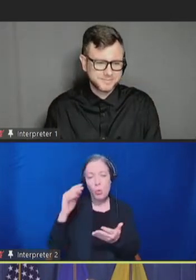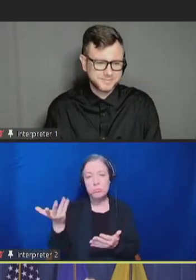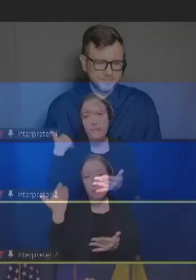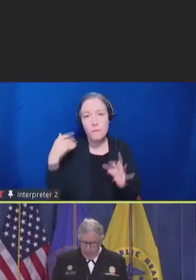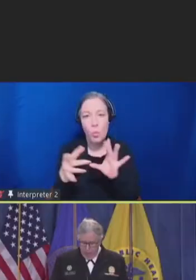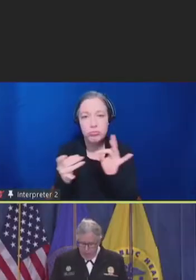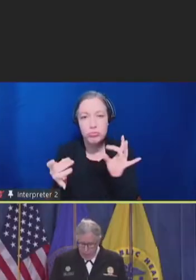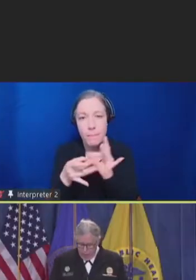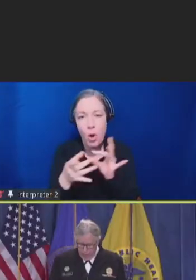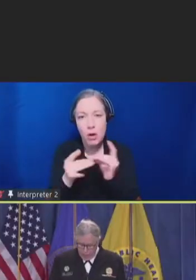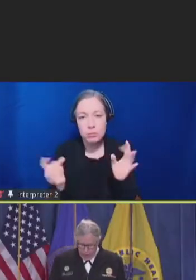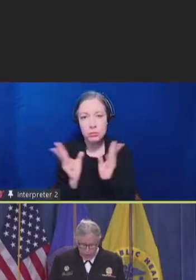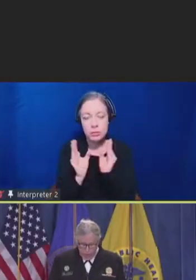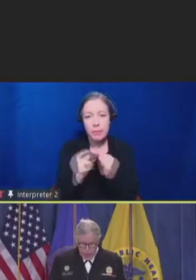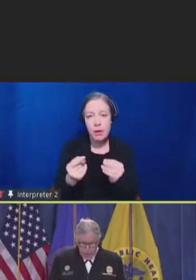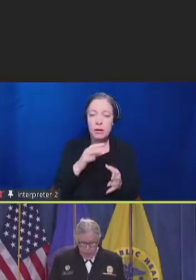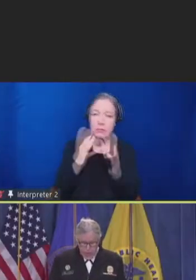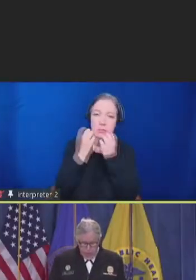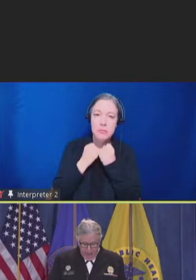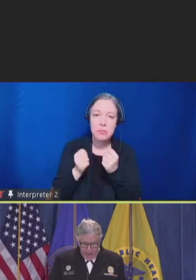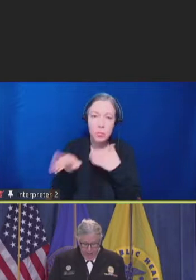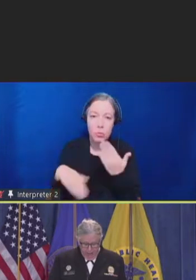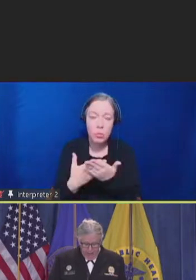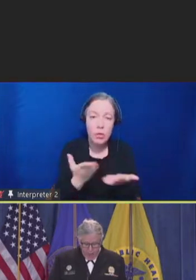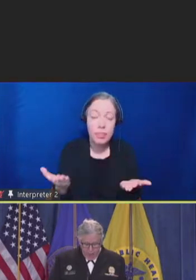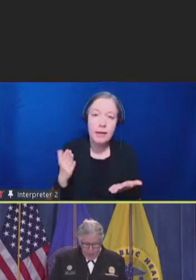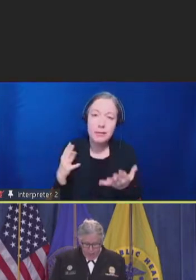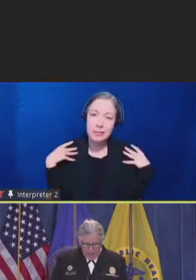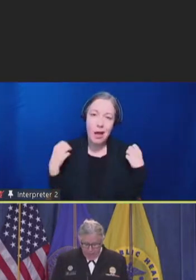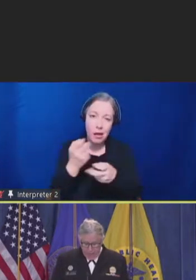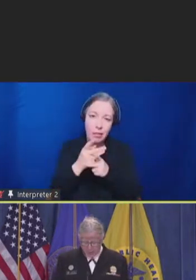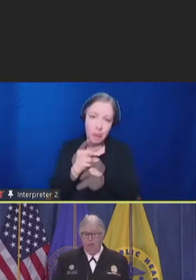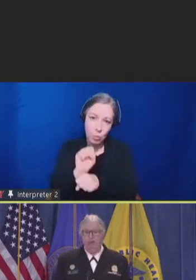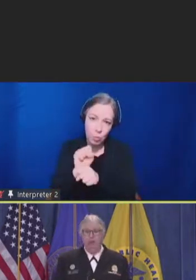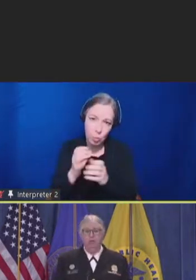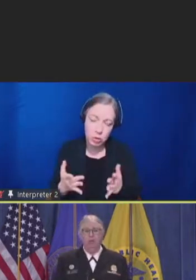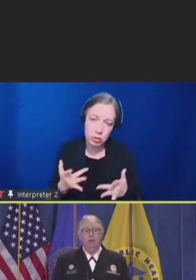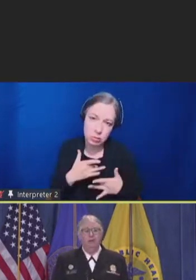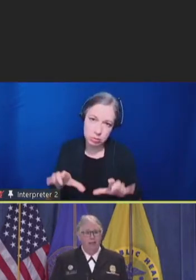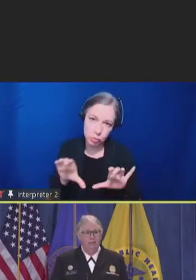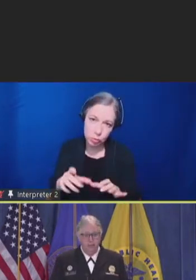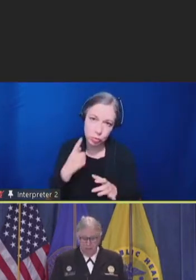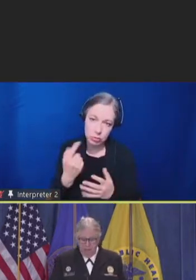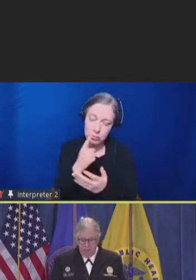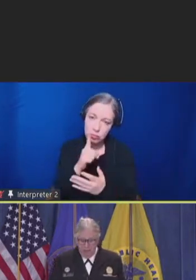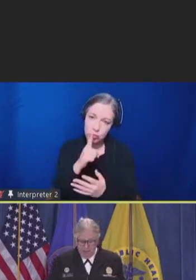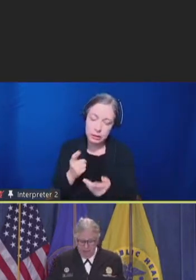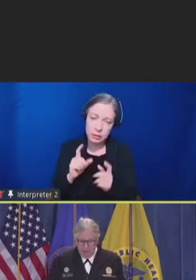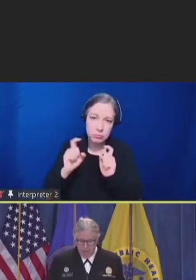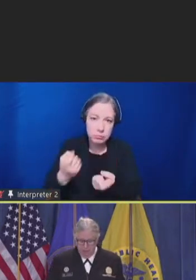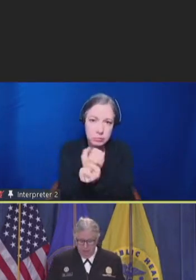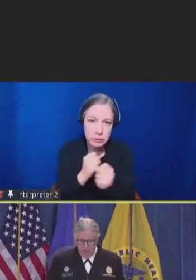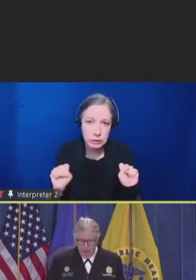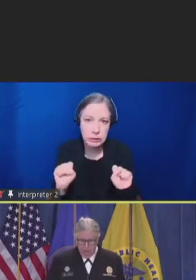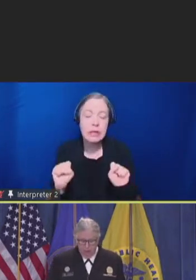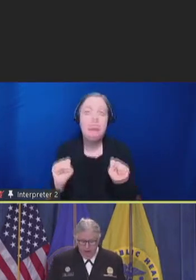that our healthcare workforce does to safely administer lifesaving vaccines.